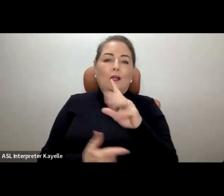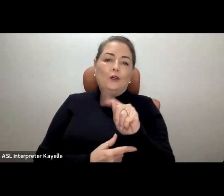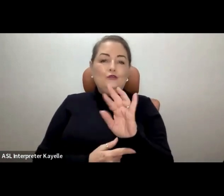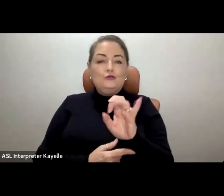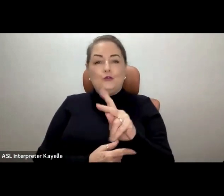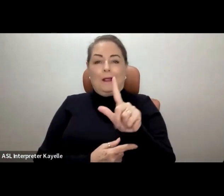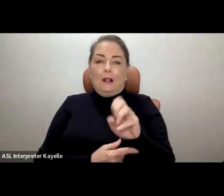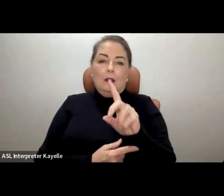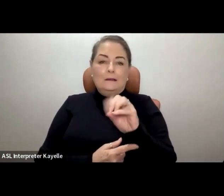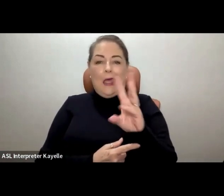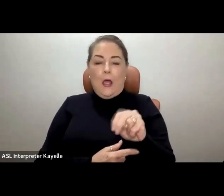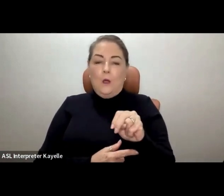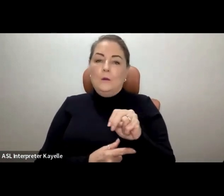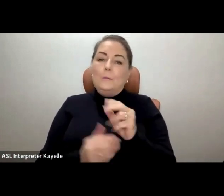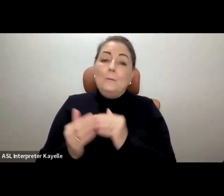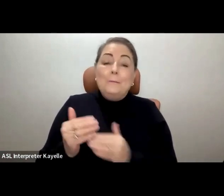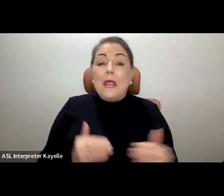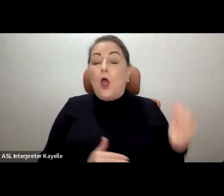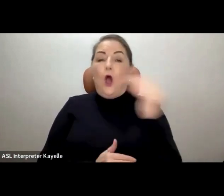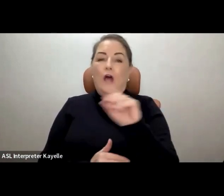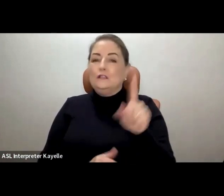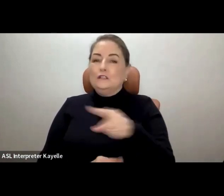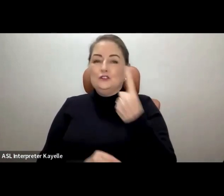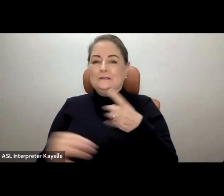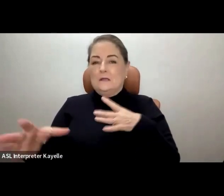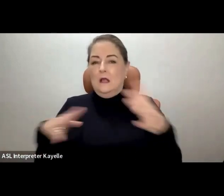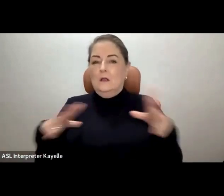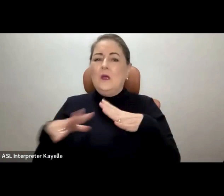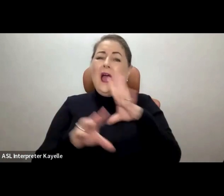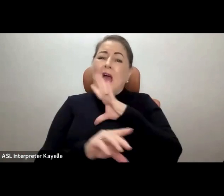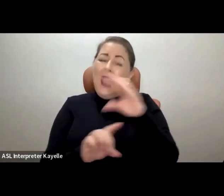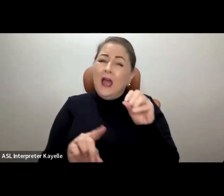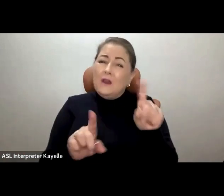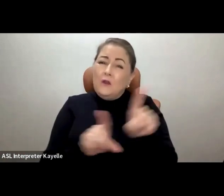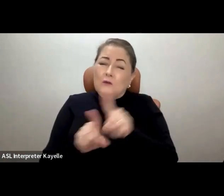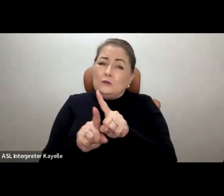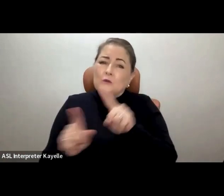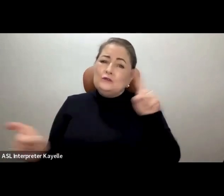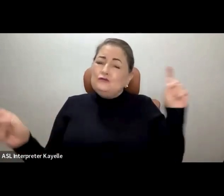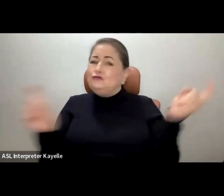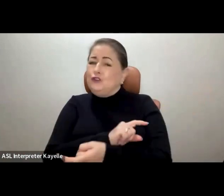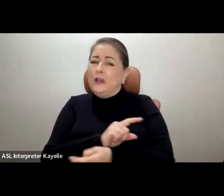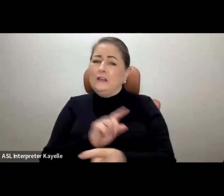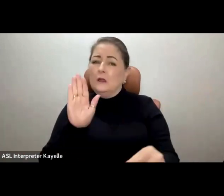Hollywood. Also, it's about changing stigmas all of this and